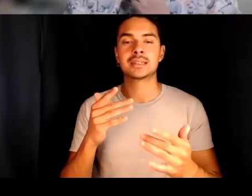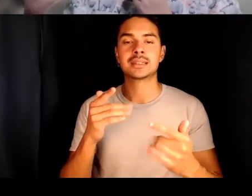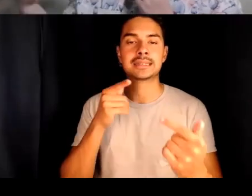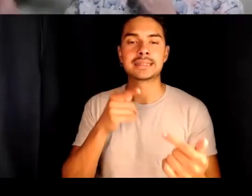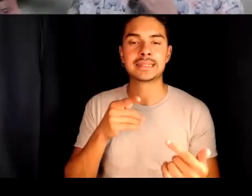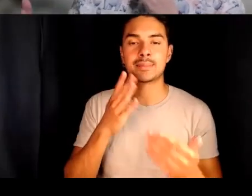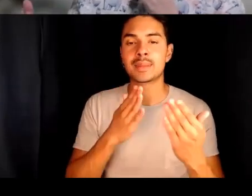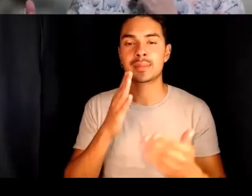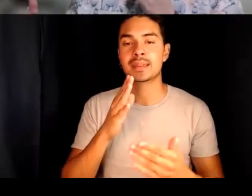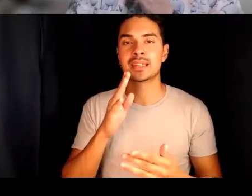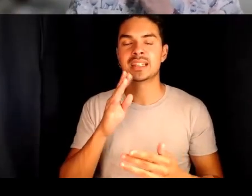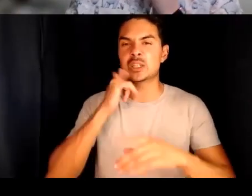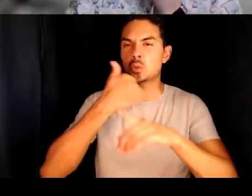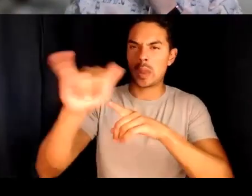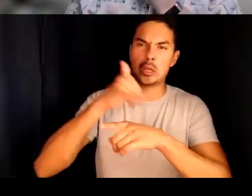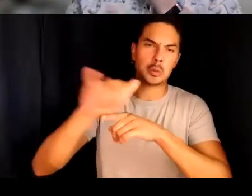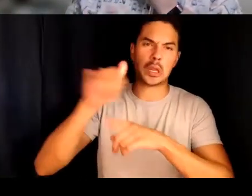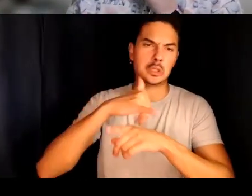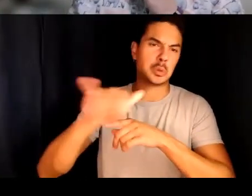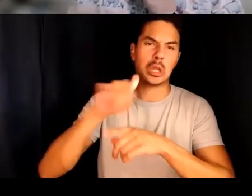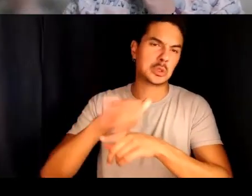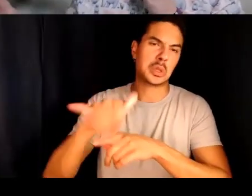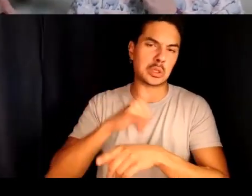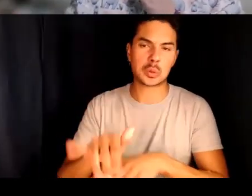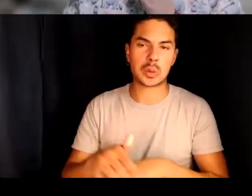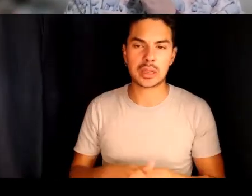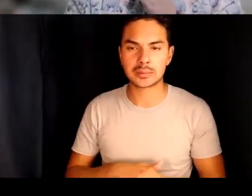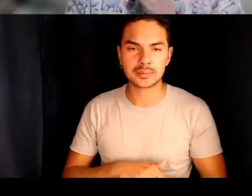without directing their speech at a person.